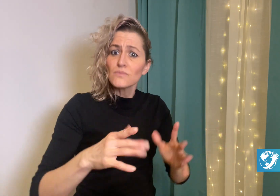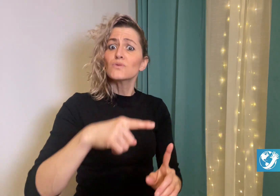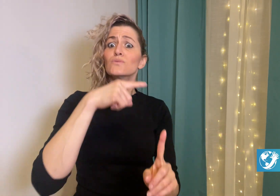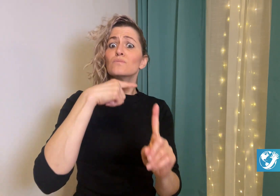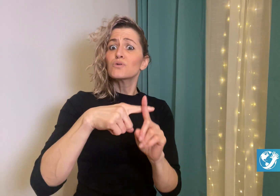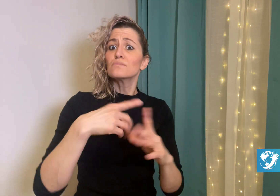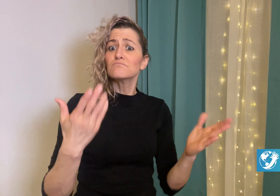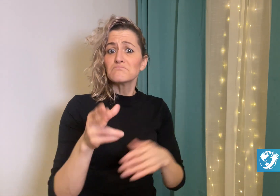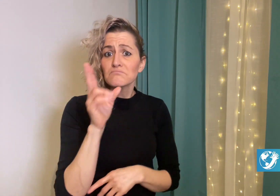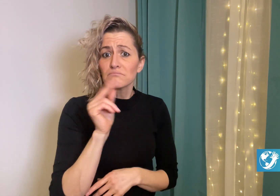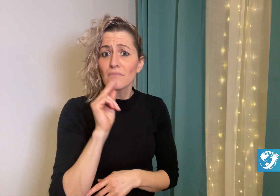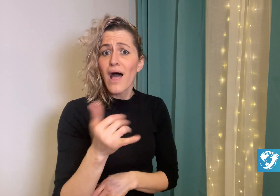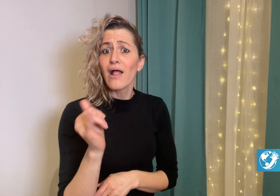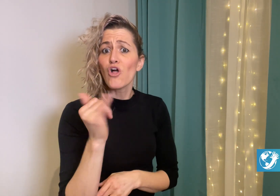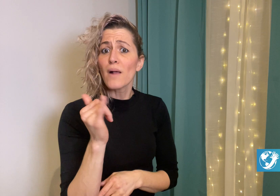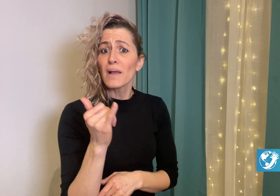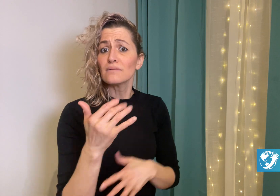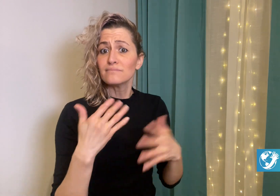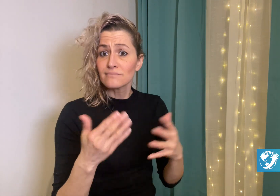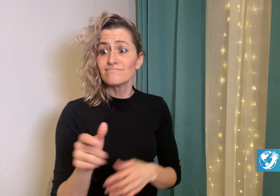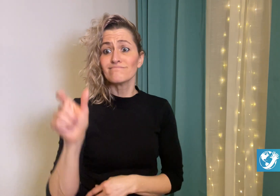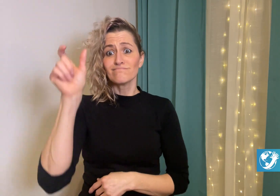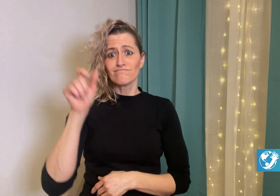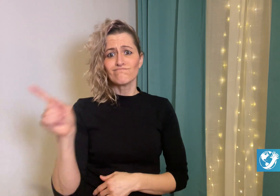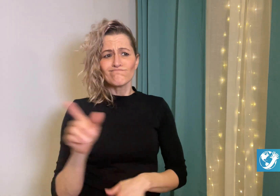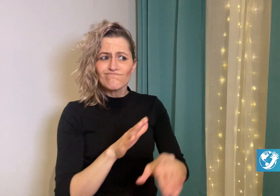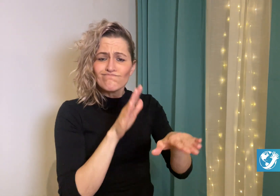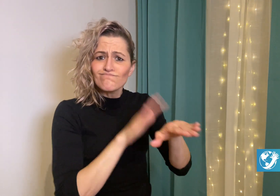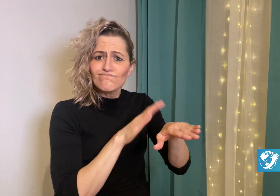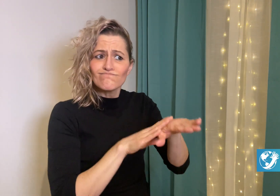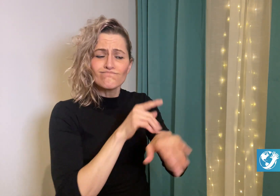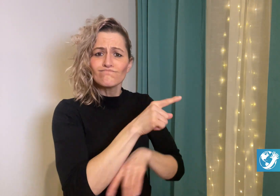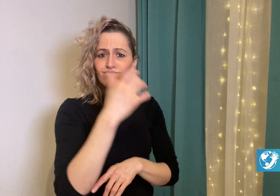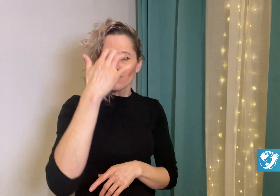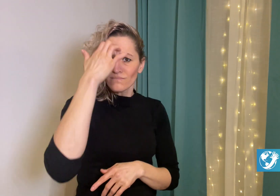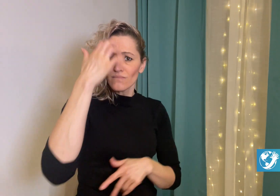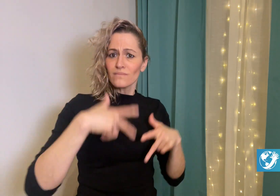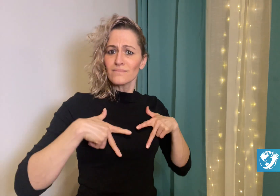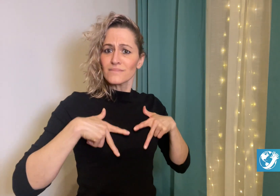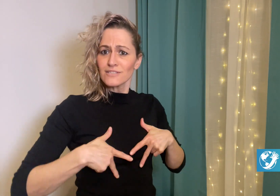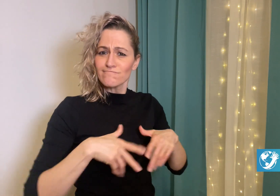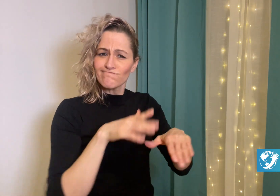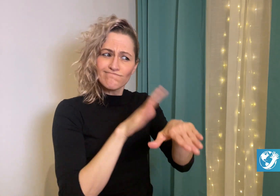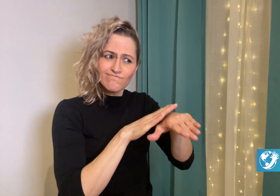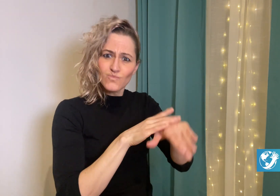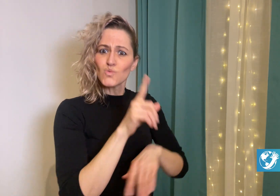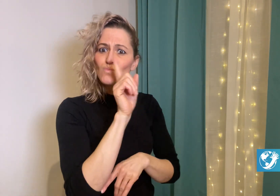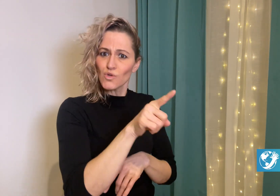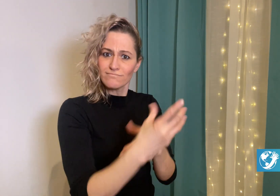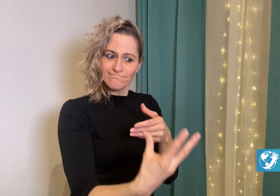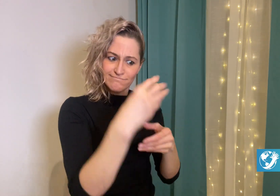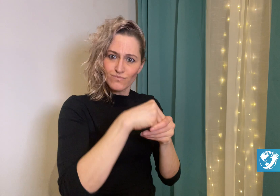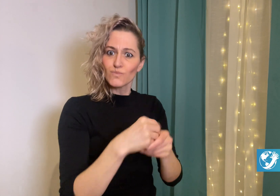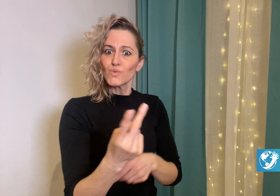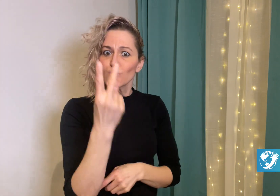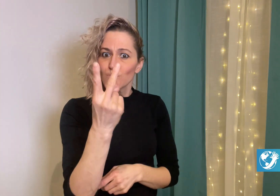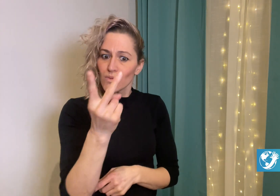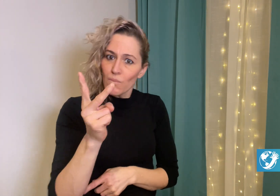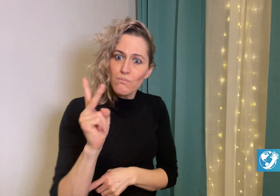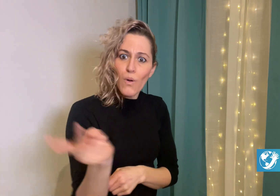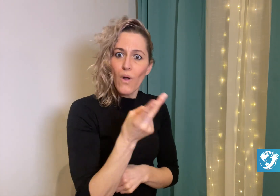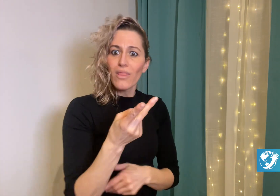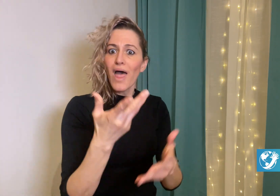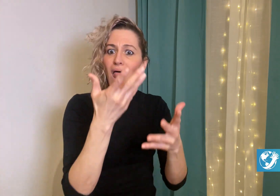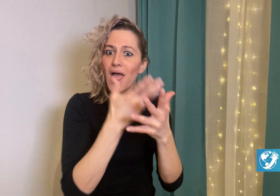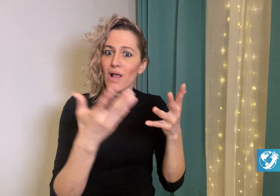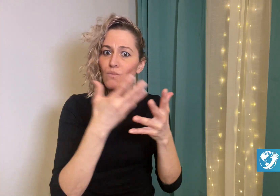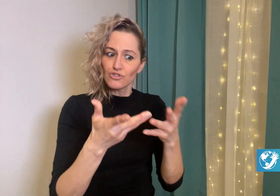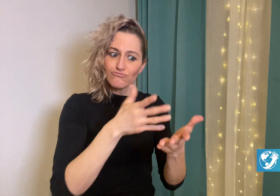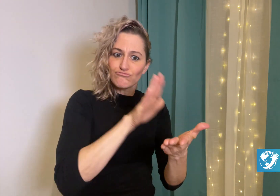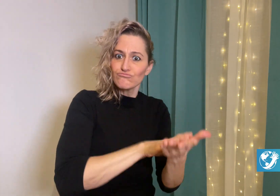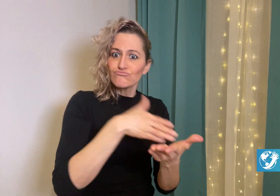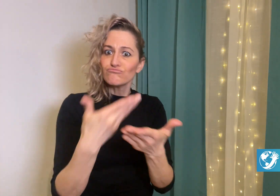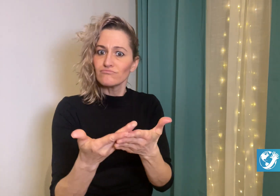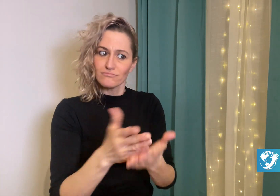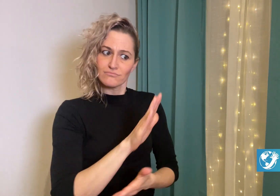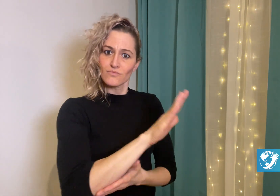and he urged officials to include translations of both languages